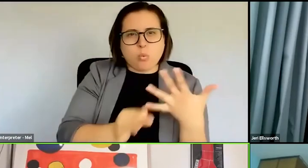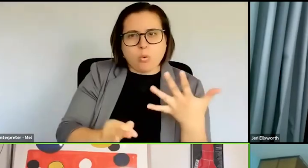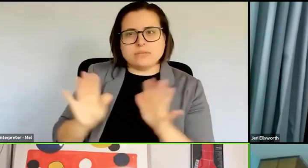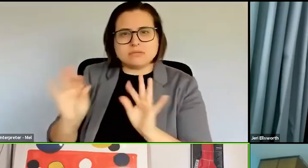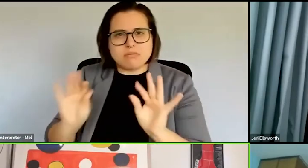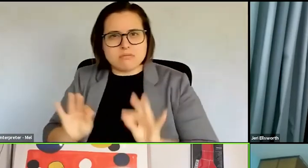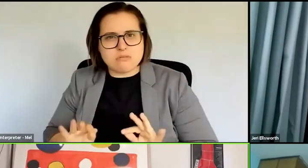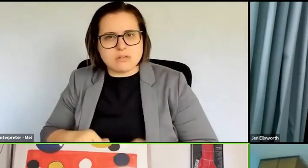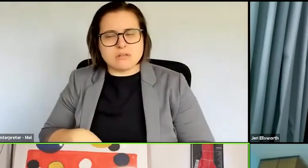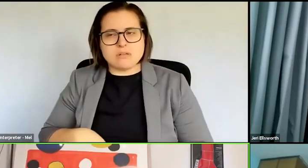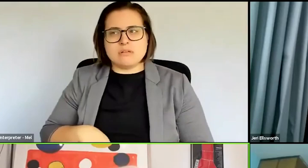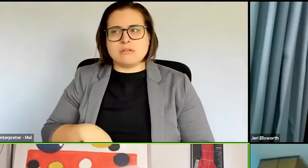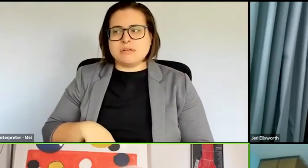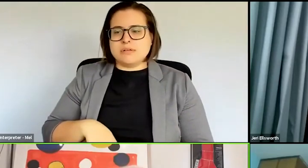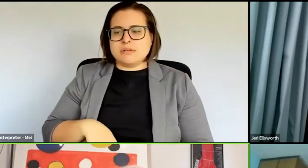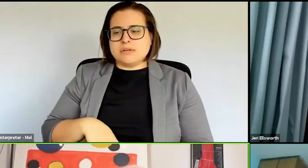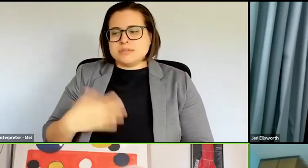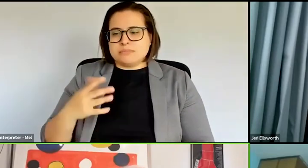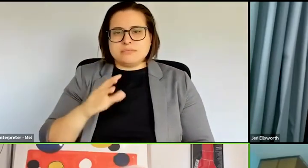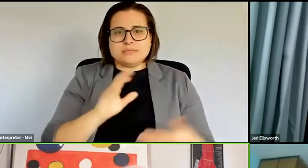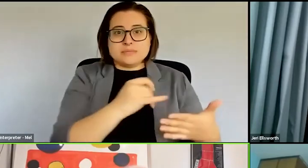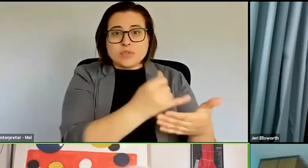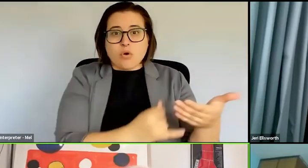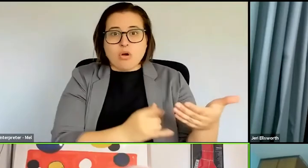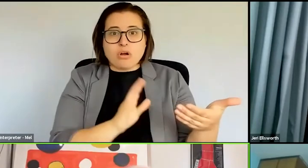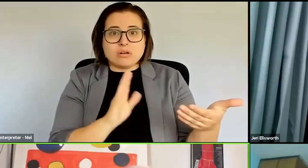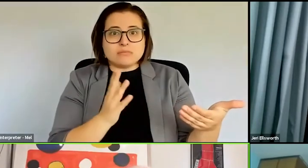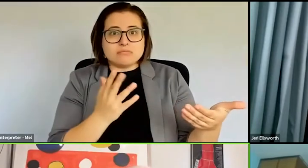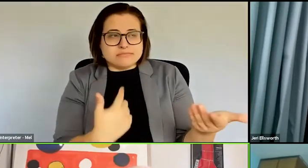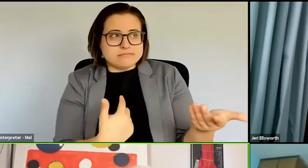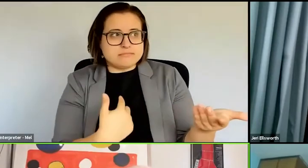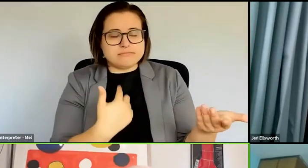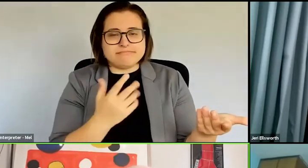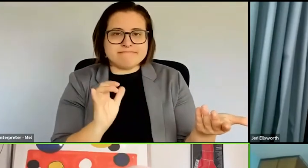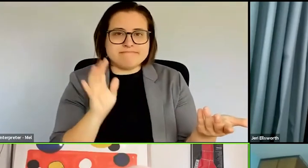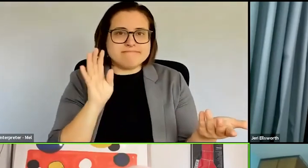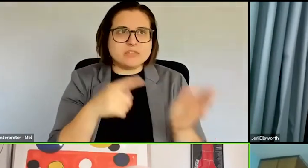if we take the art model, I would like a choice of what art I put in my house. I don't want the art